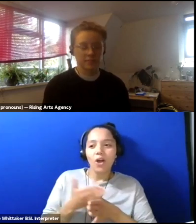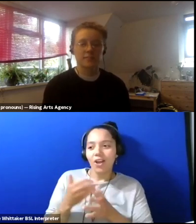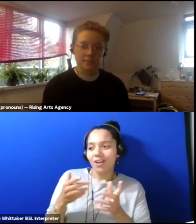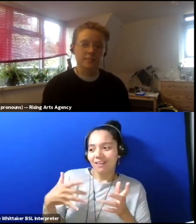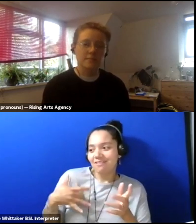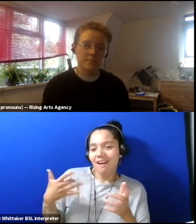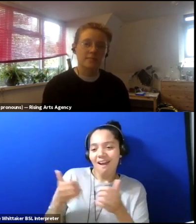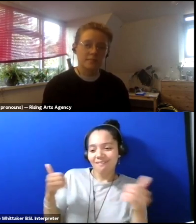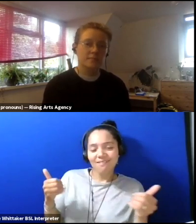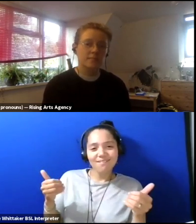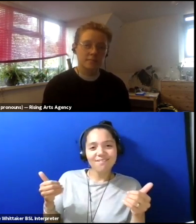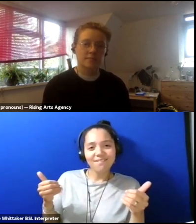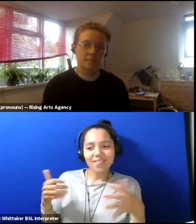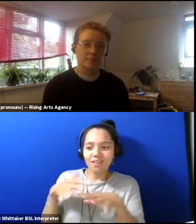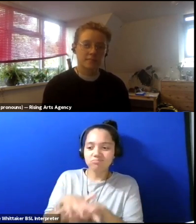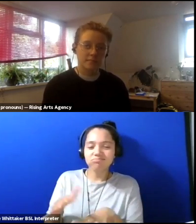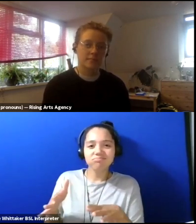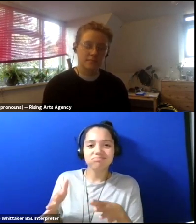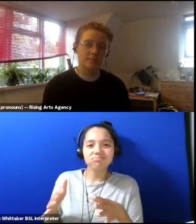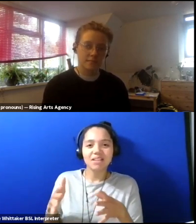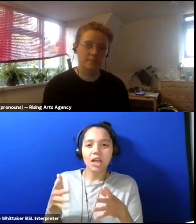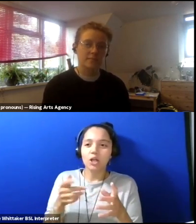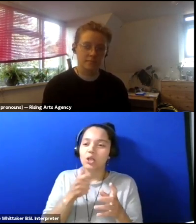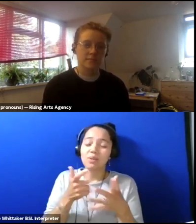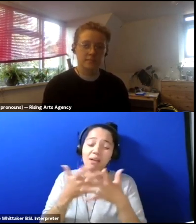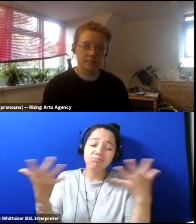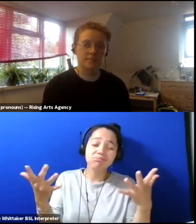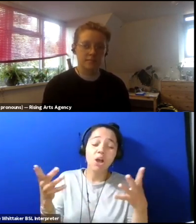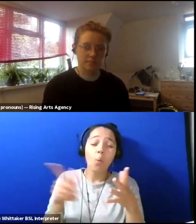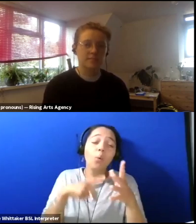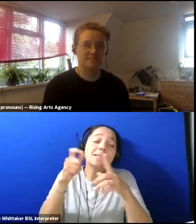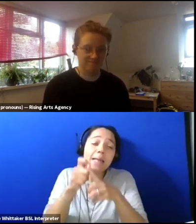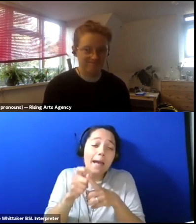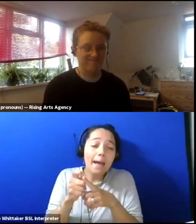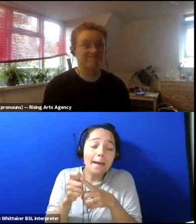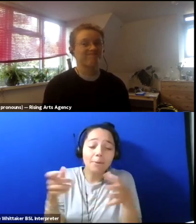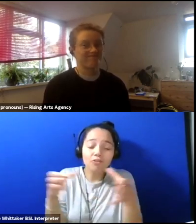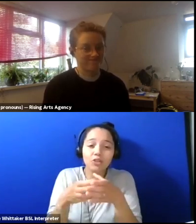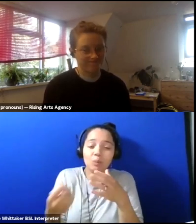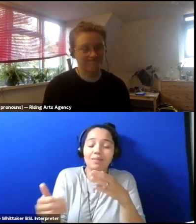and being on huge WhatsApp groups and having everything come into your phone.